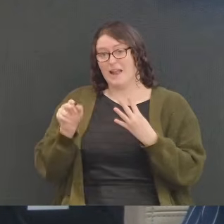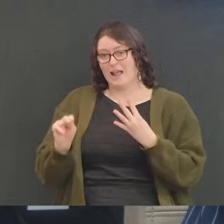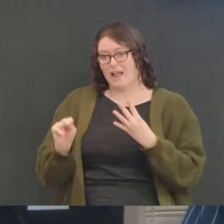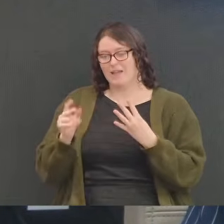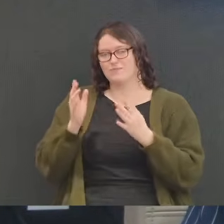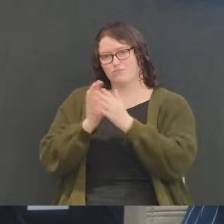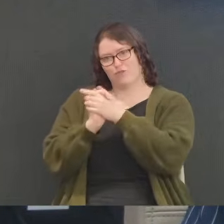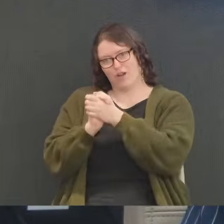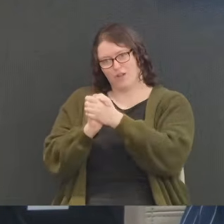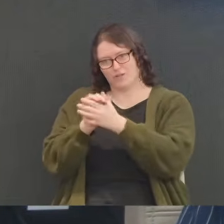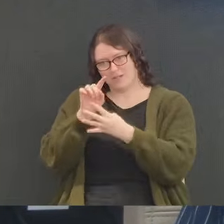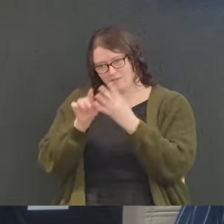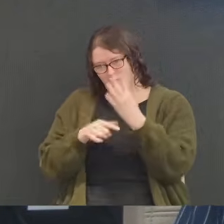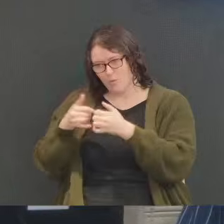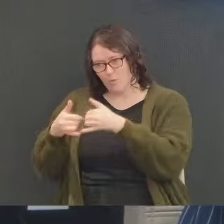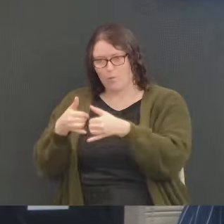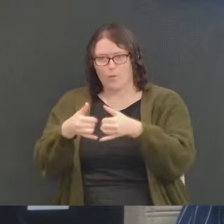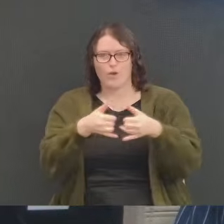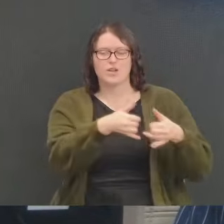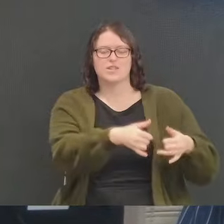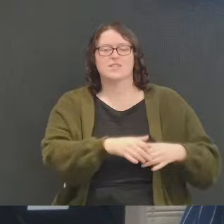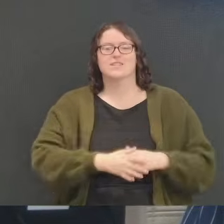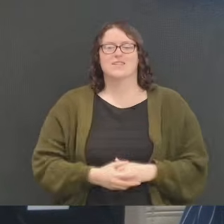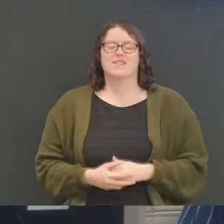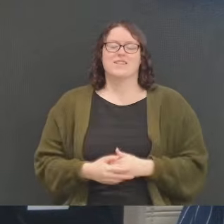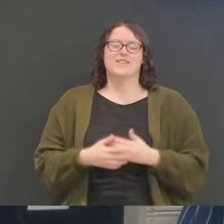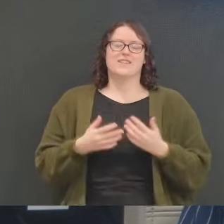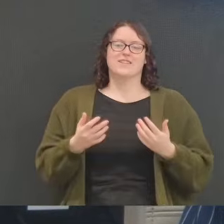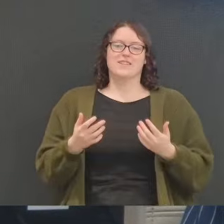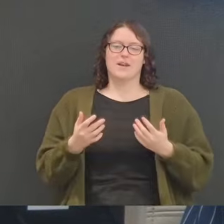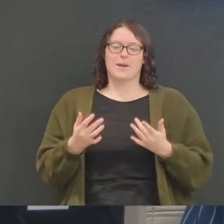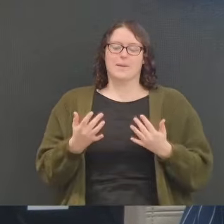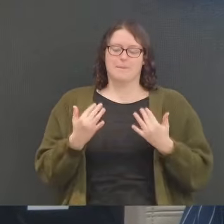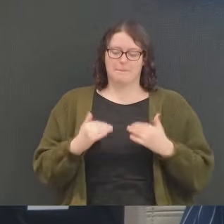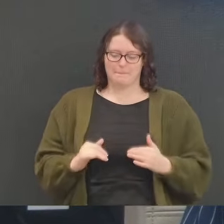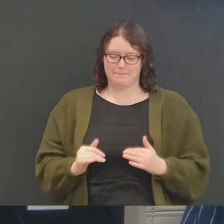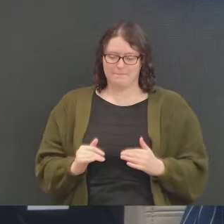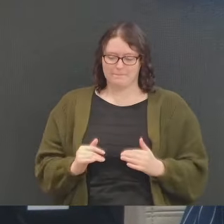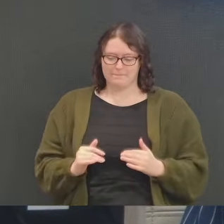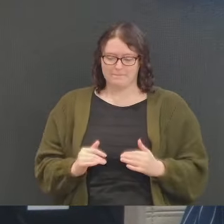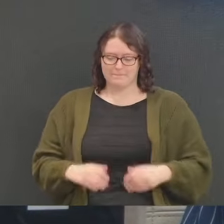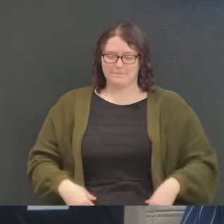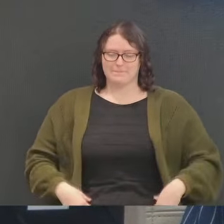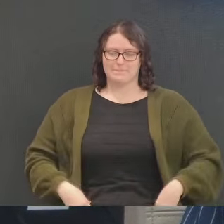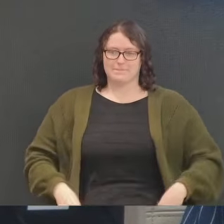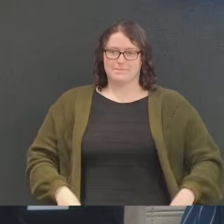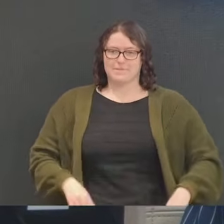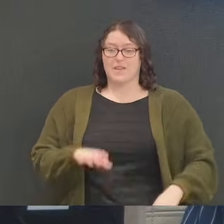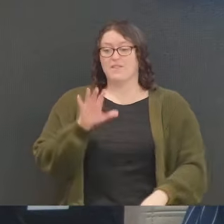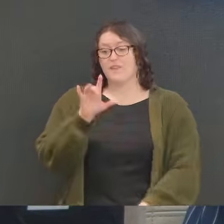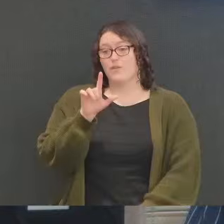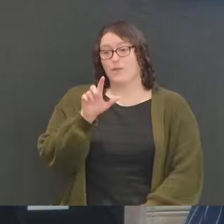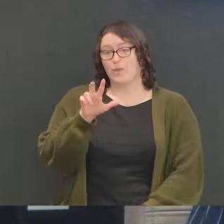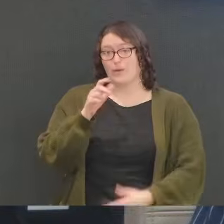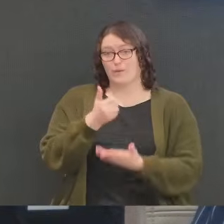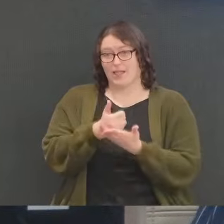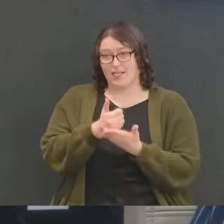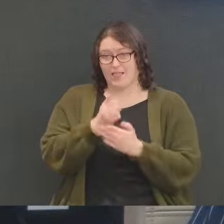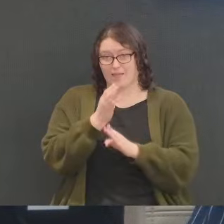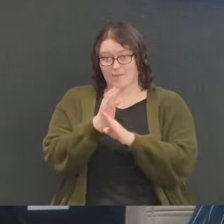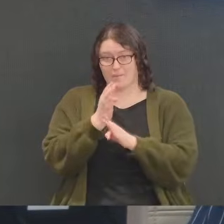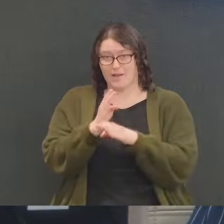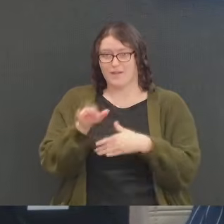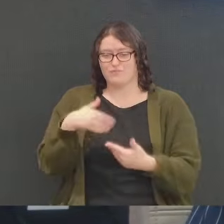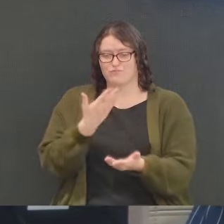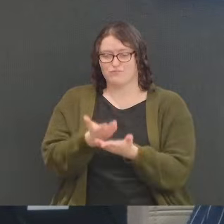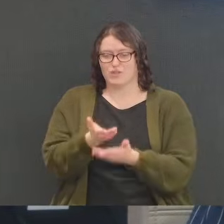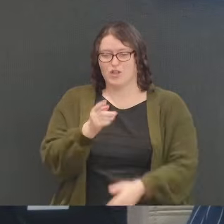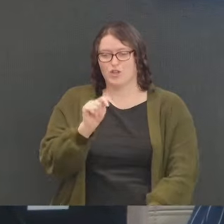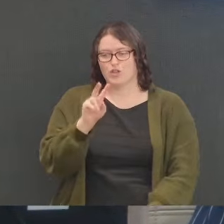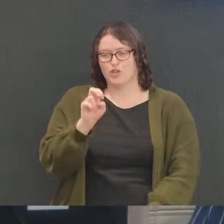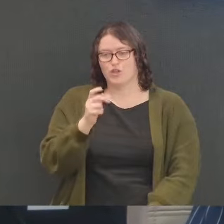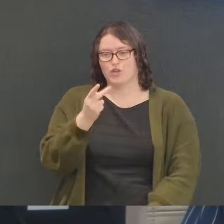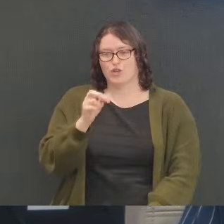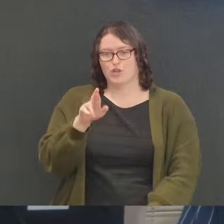on their awards. Um, and the 513Relief bus is at the Turner Construction Helping Hands event today